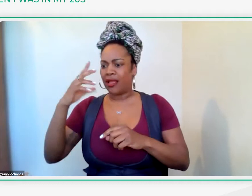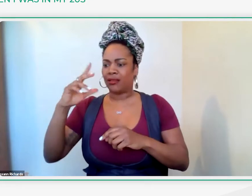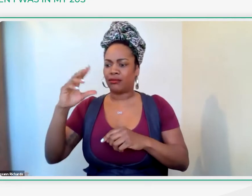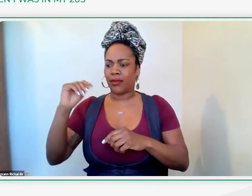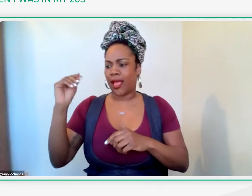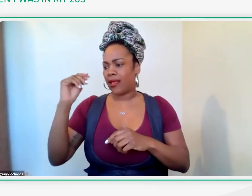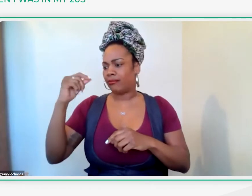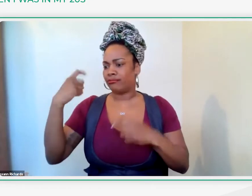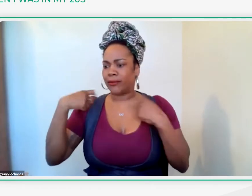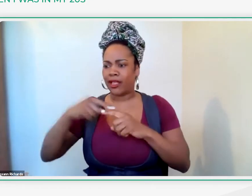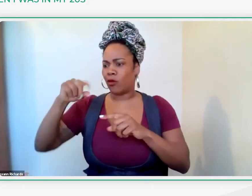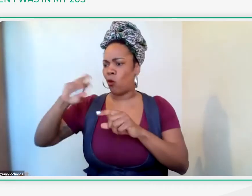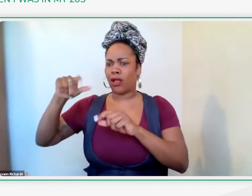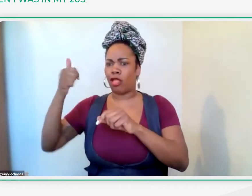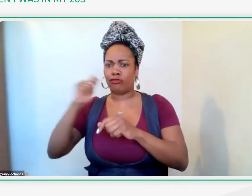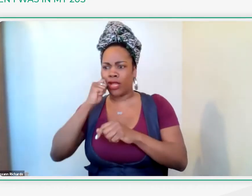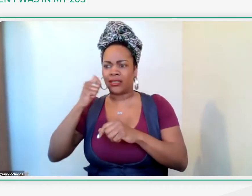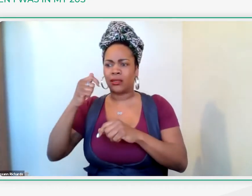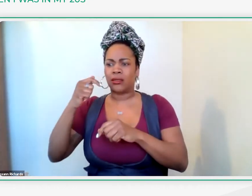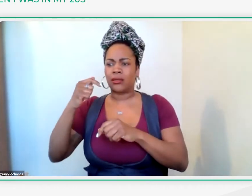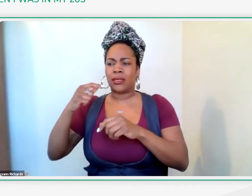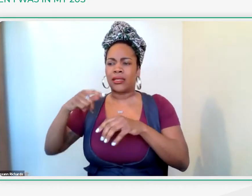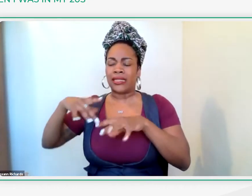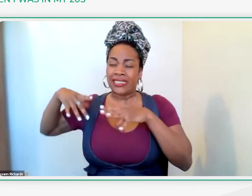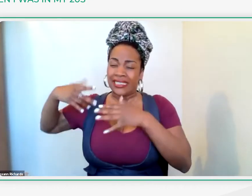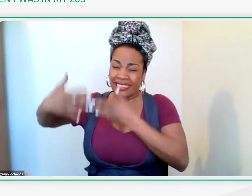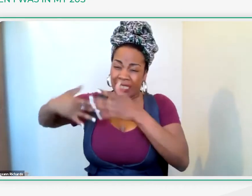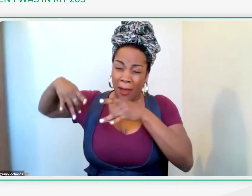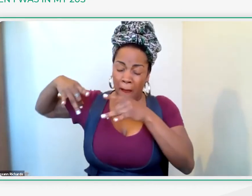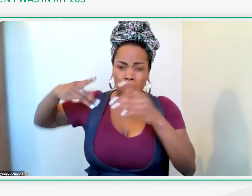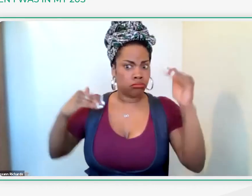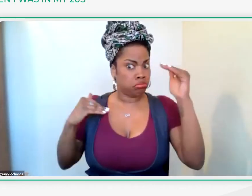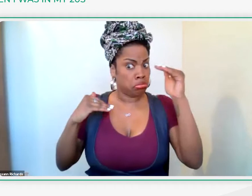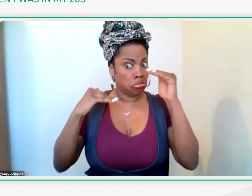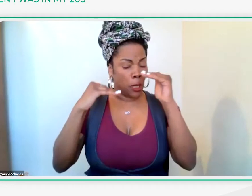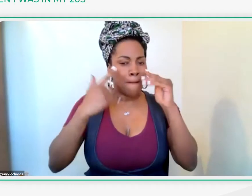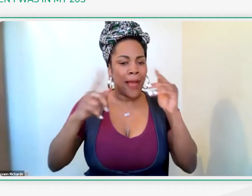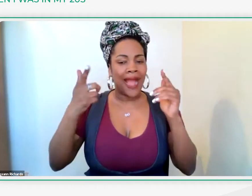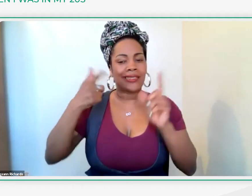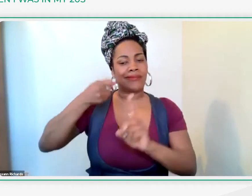compared to black, and Spanish, or other races.